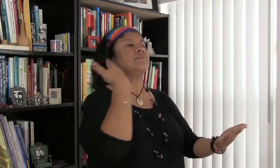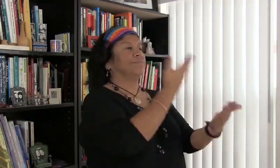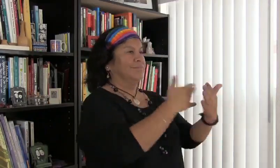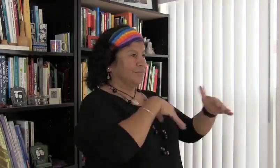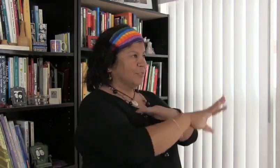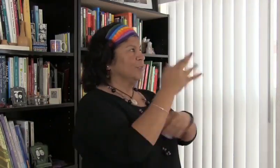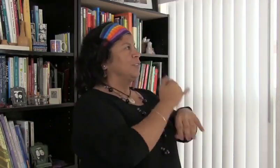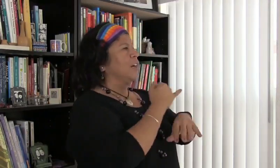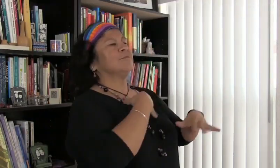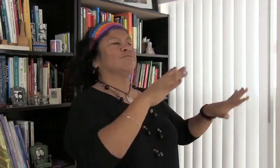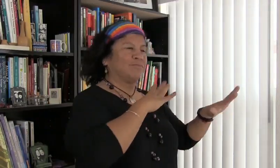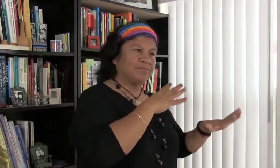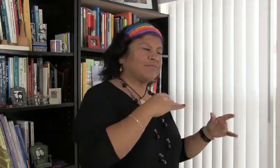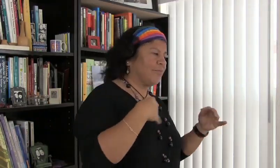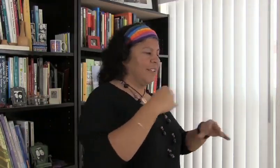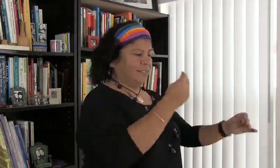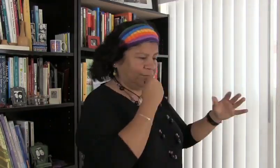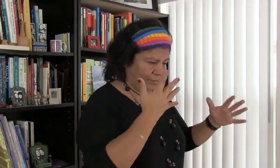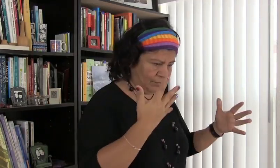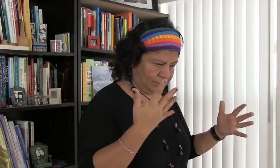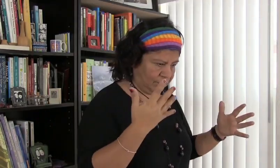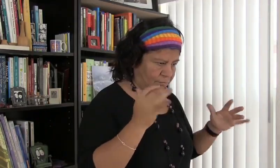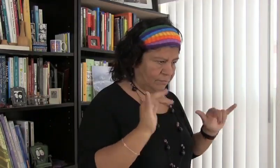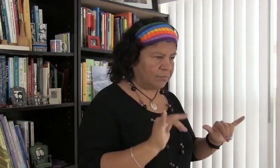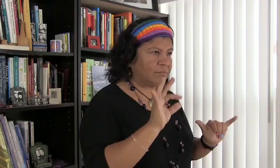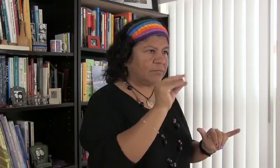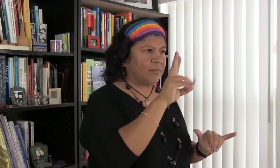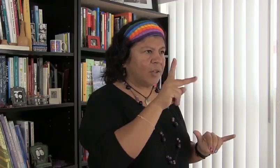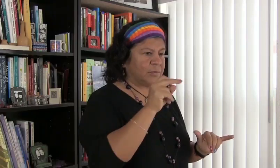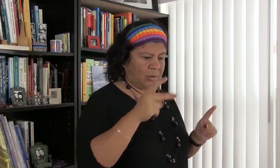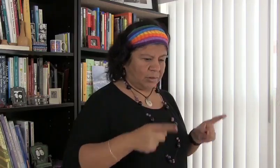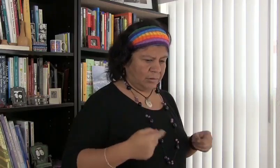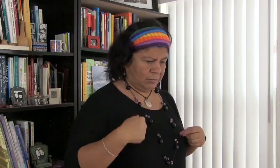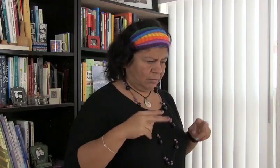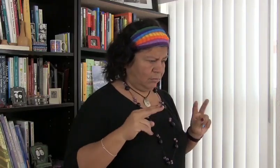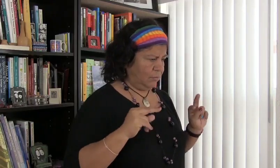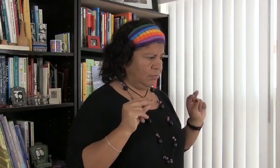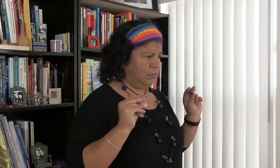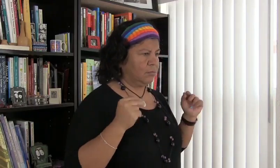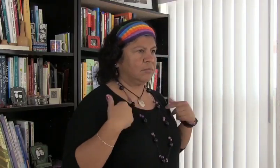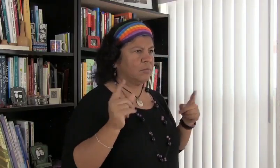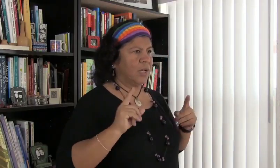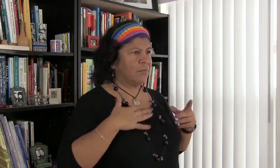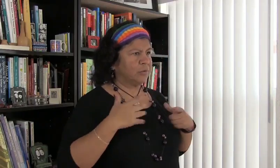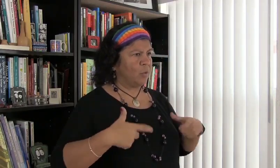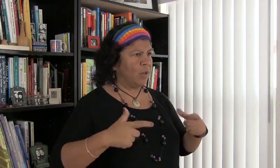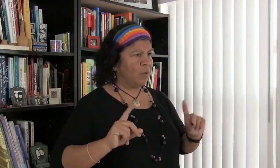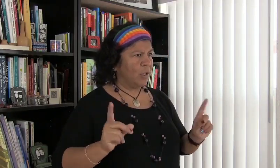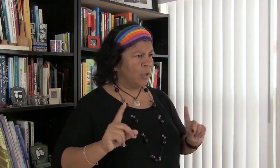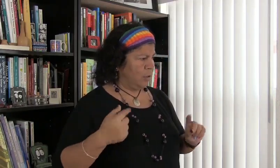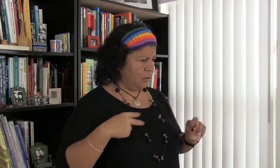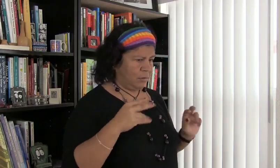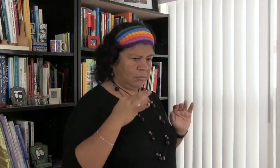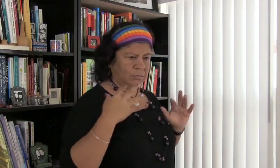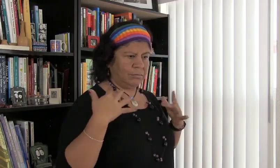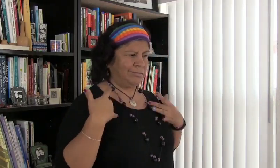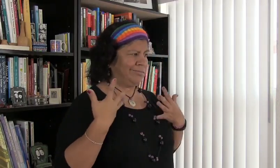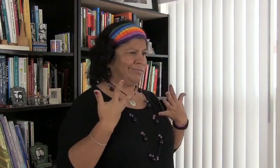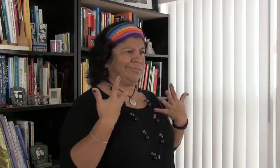When I sat down for my first meal at the school for the deaf, all I saw was a fork. There was nothing I could use to scoop up the food in a traditional way.